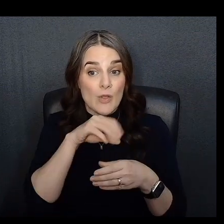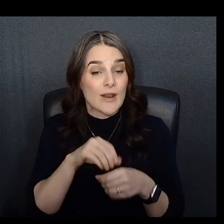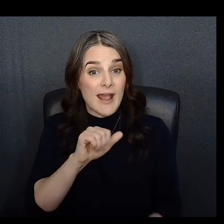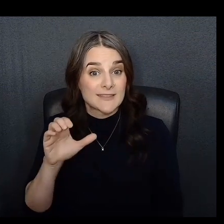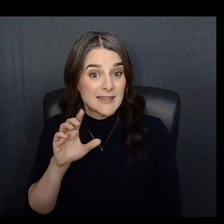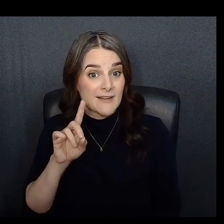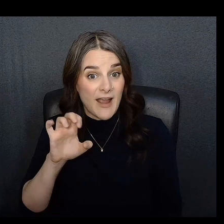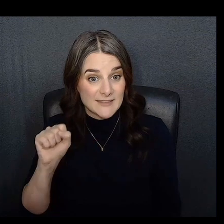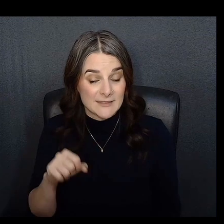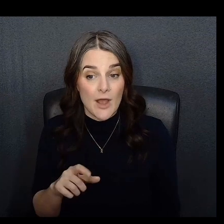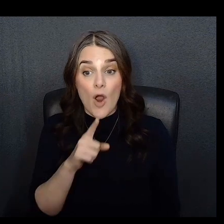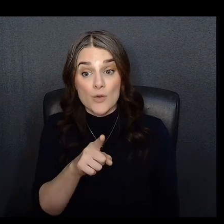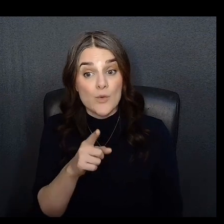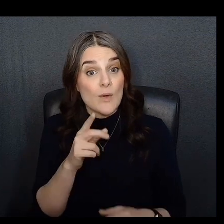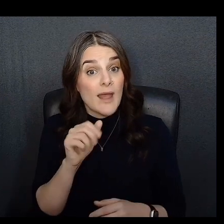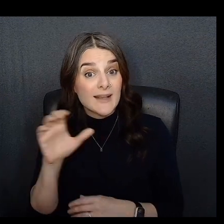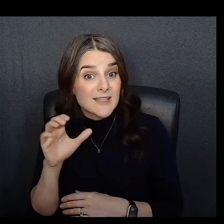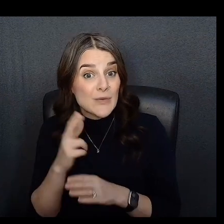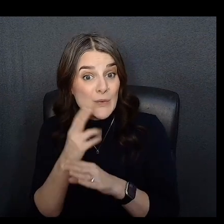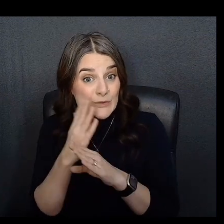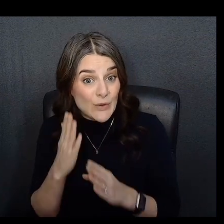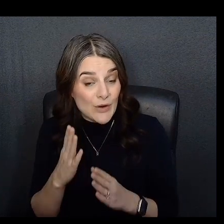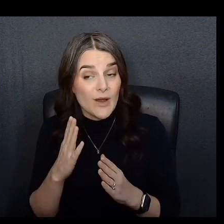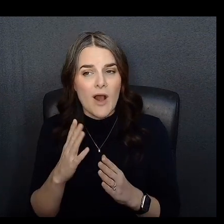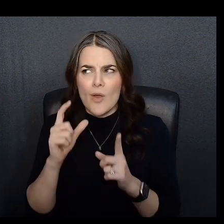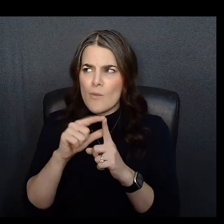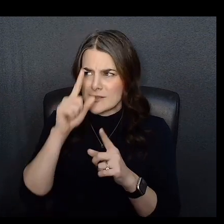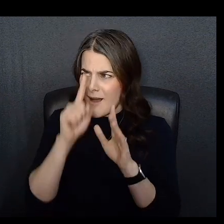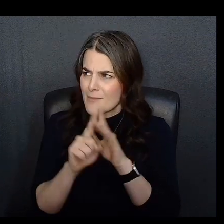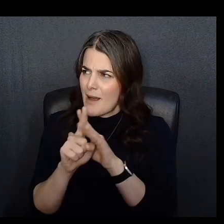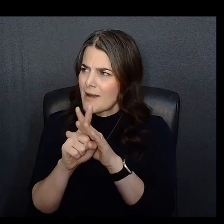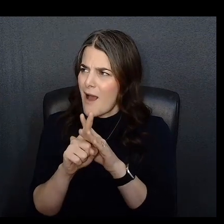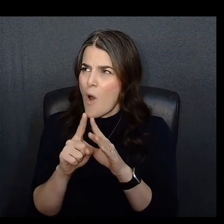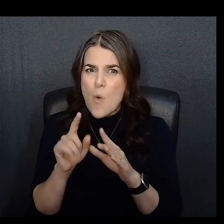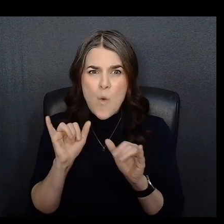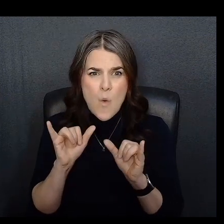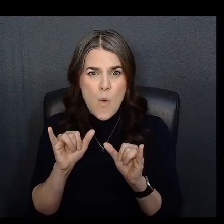Are there words that come to mind that you are like, oh, this is missing. I really need to have this on my device,